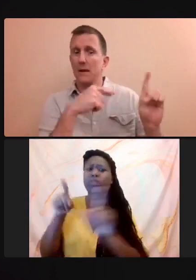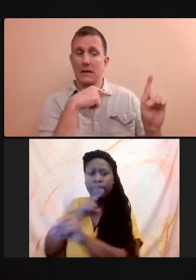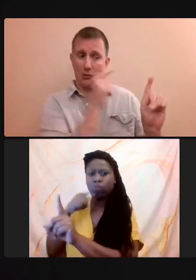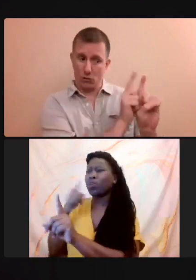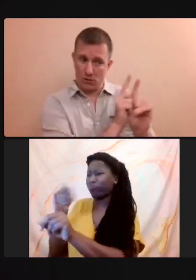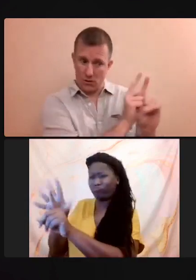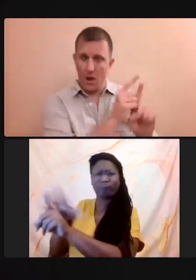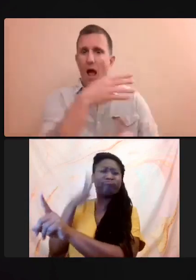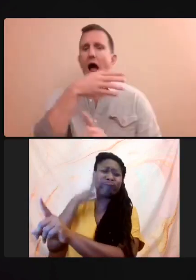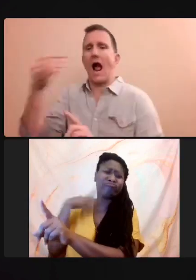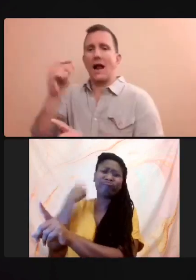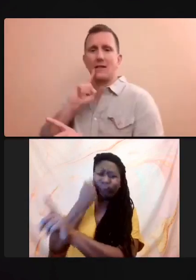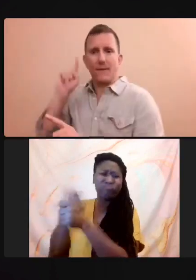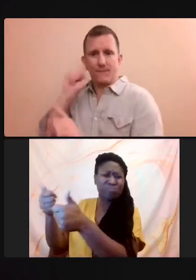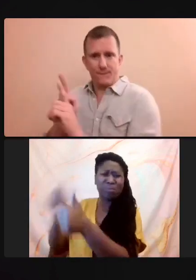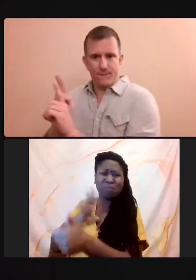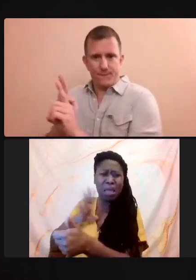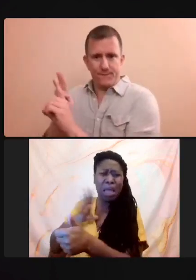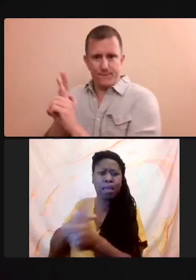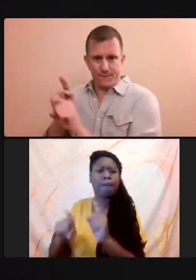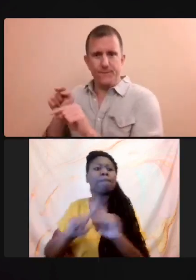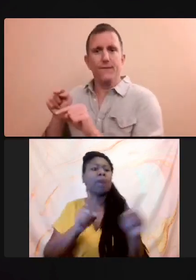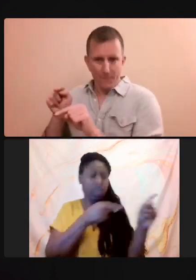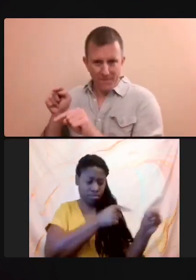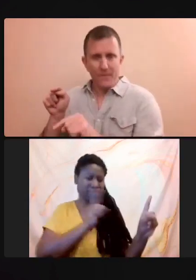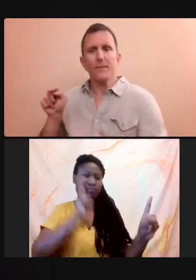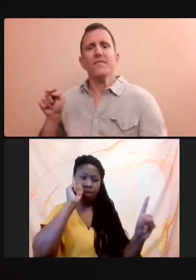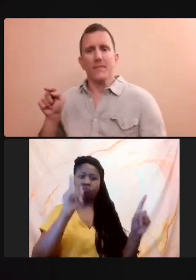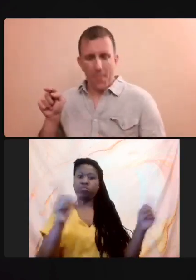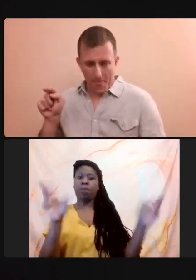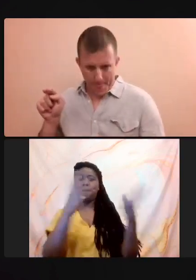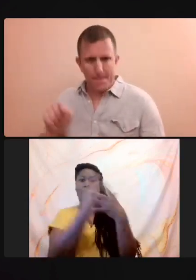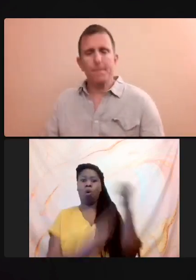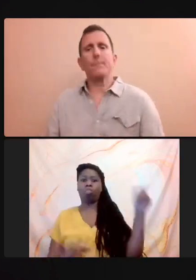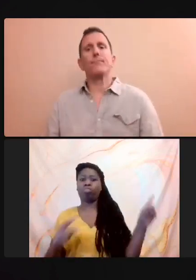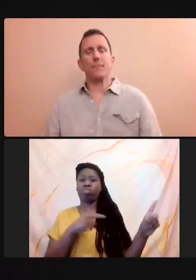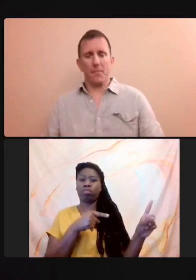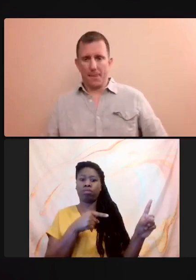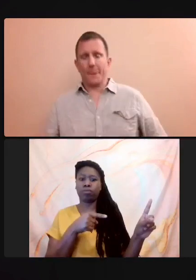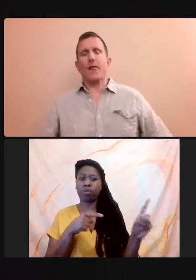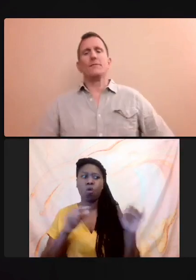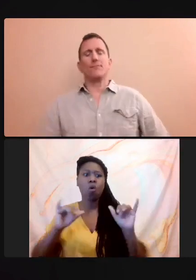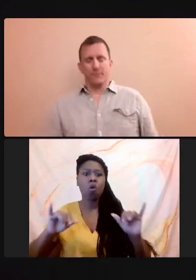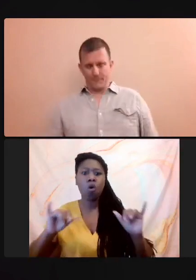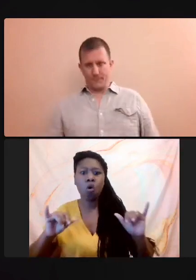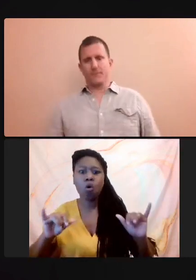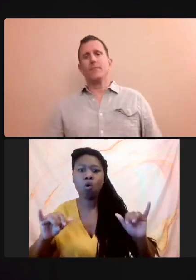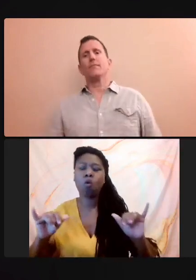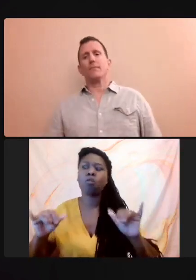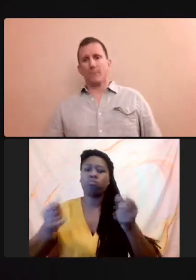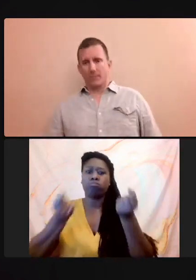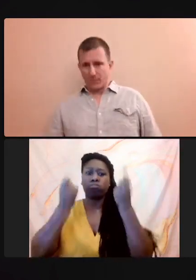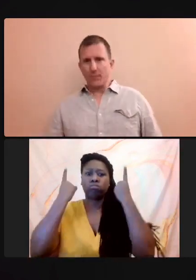Right. So it's the best of both worlds in that sense. You want to strive to become an interpreter and you also need the language me ASL.